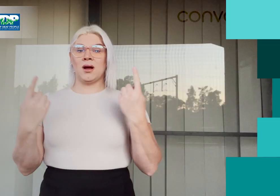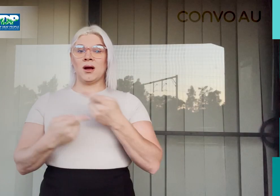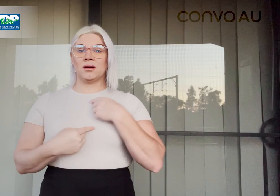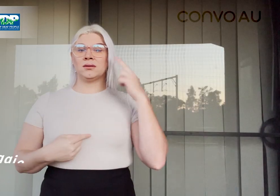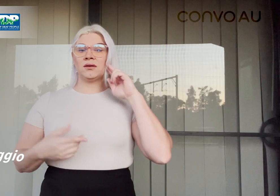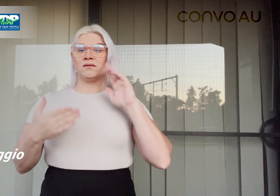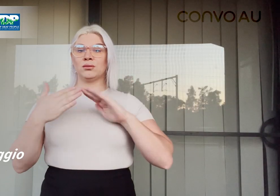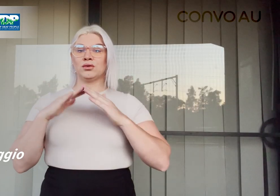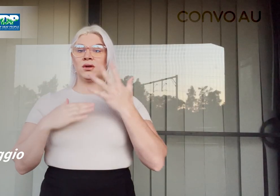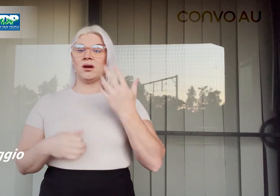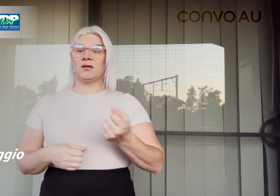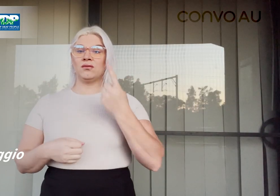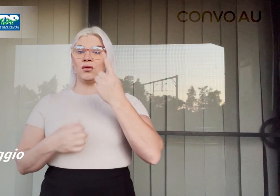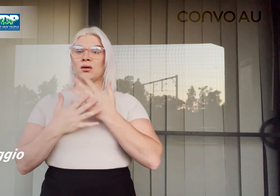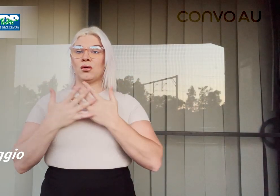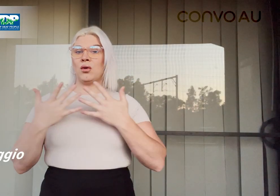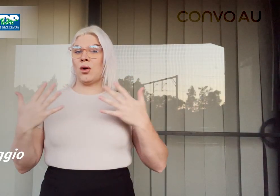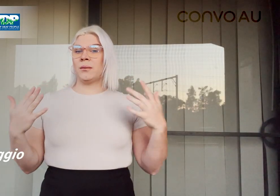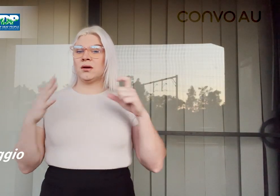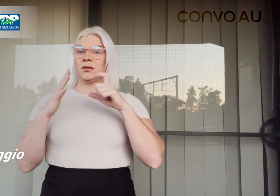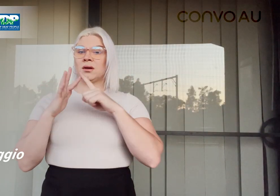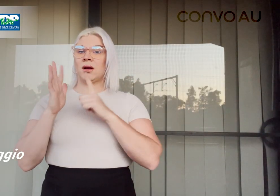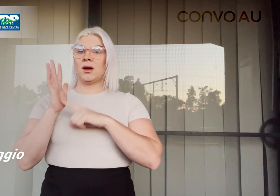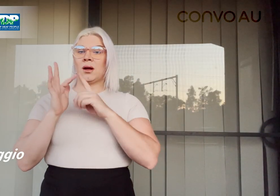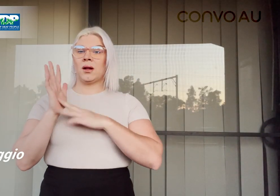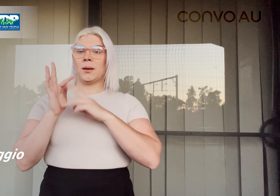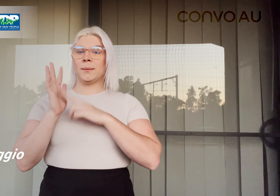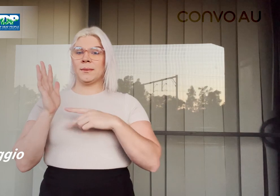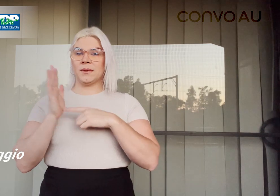Our Deaf community has just one common element -